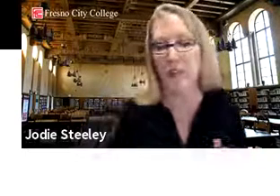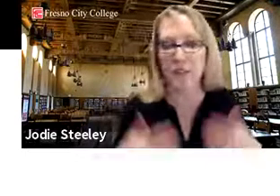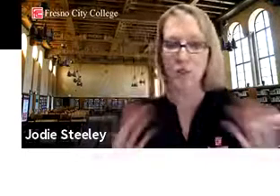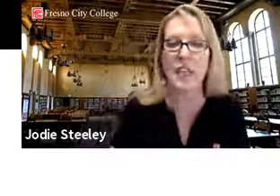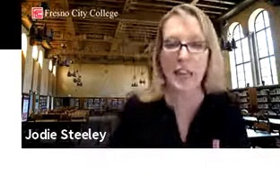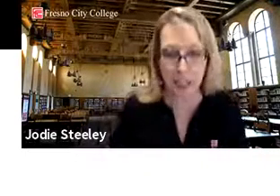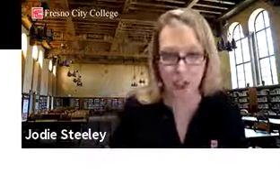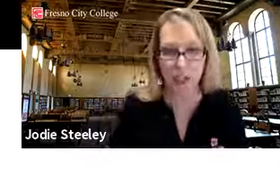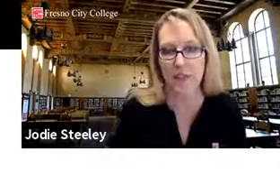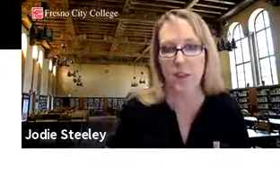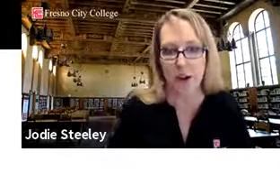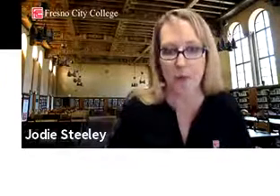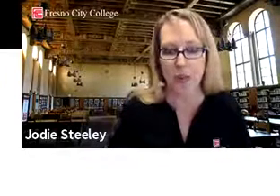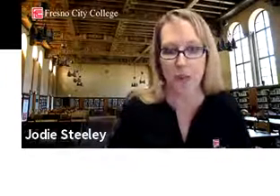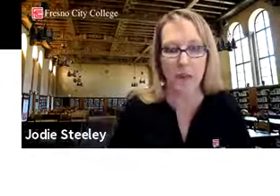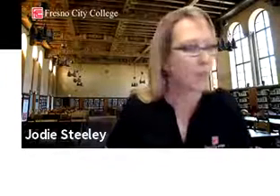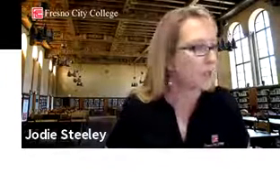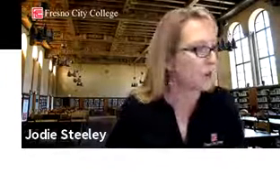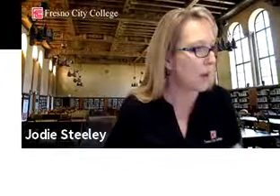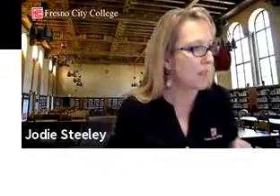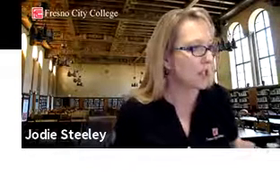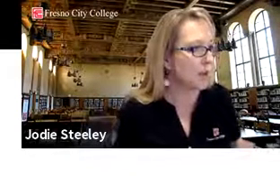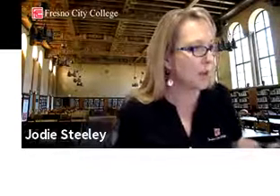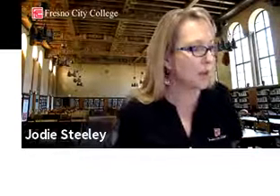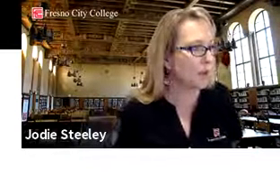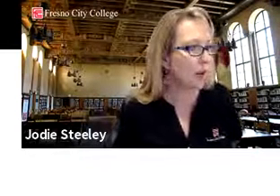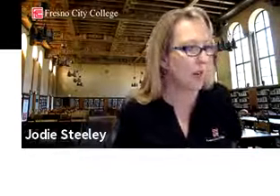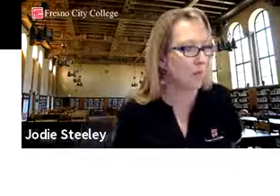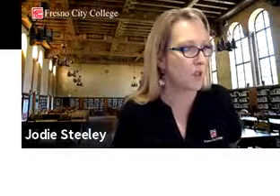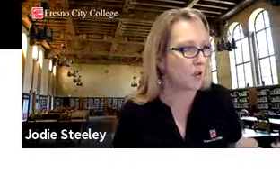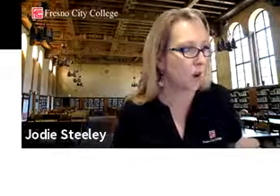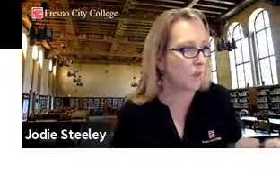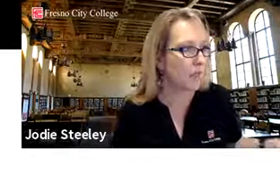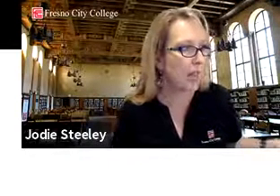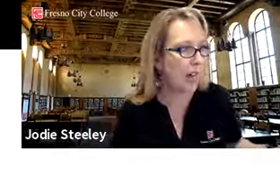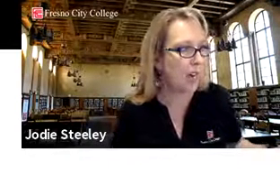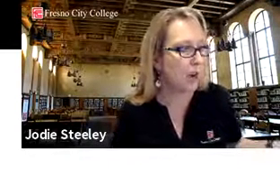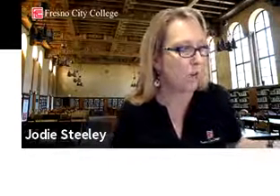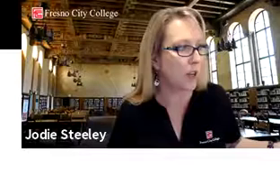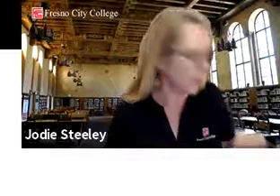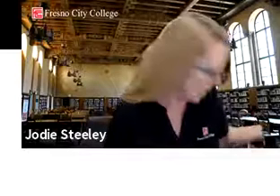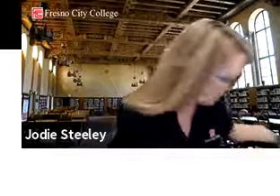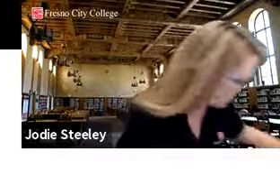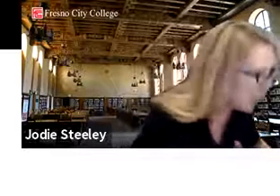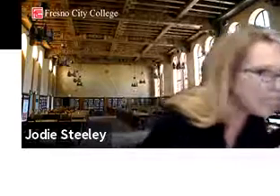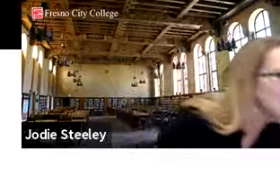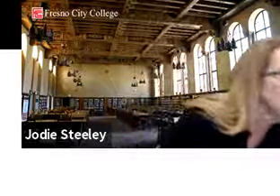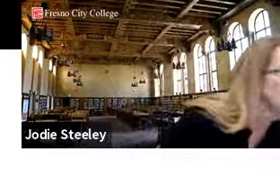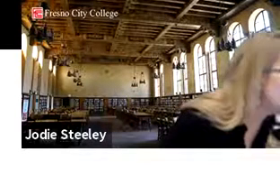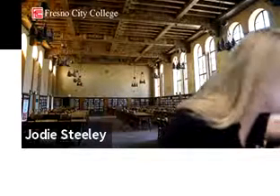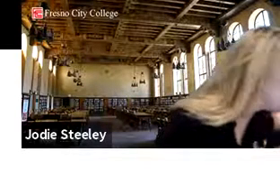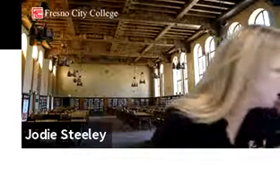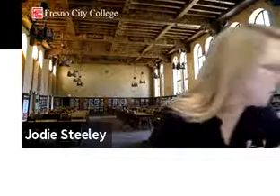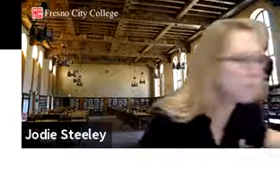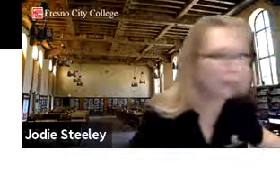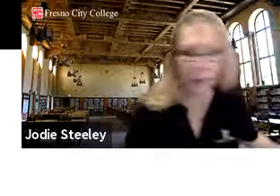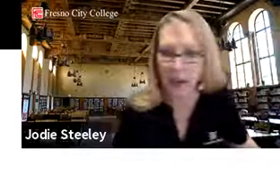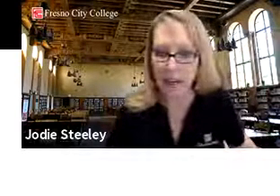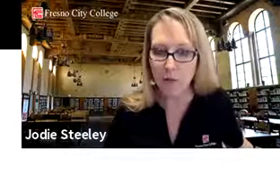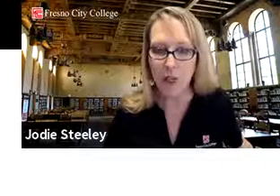enough to engage in the environment. So I'm going to share with you the norms that when you're not speaking, to mute your line, and